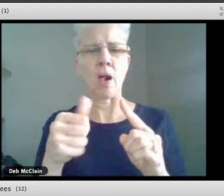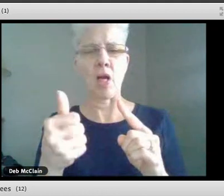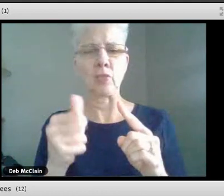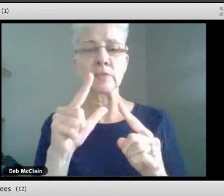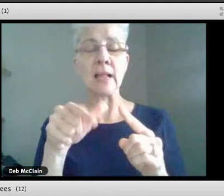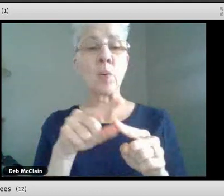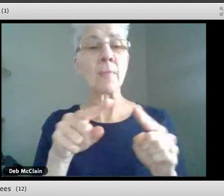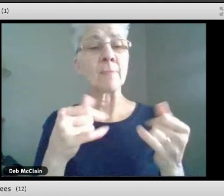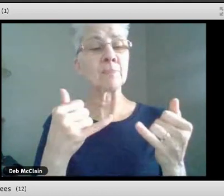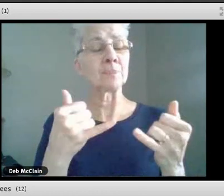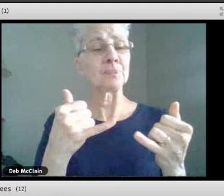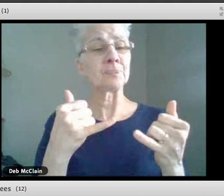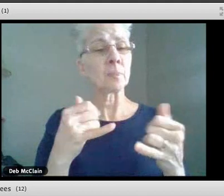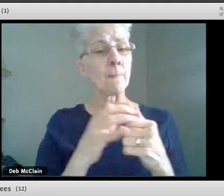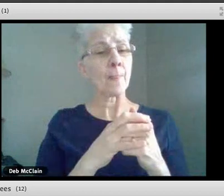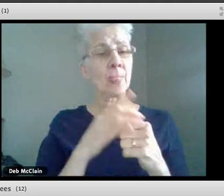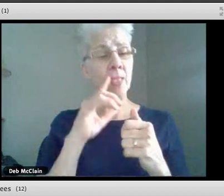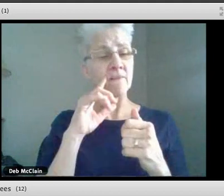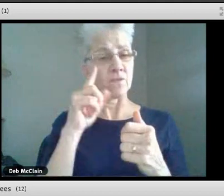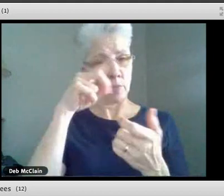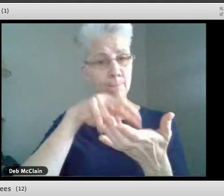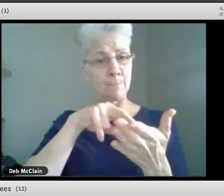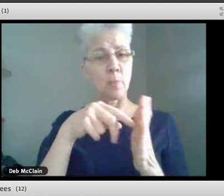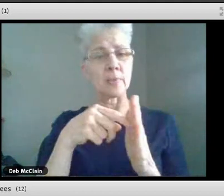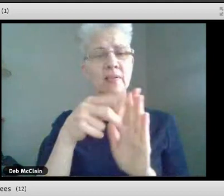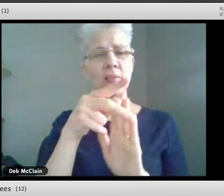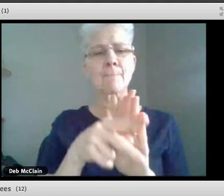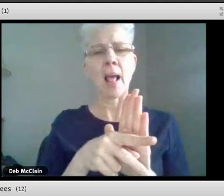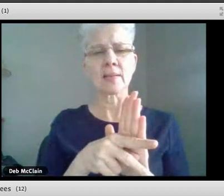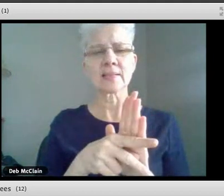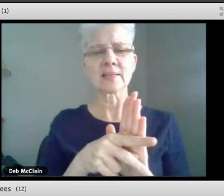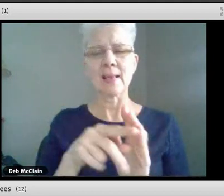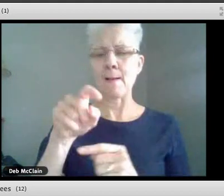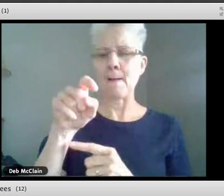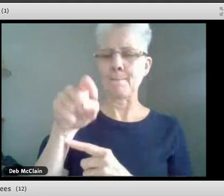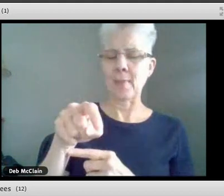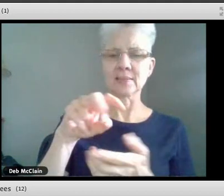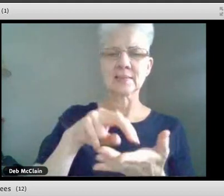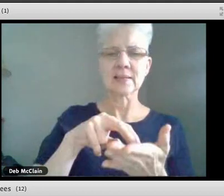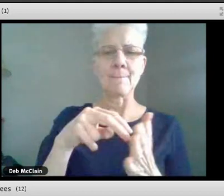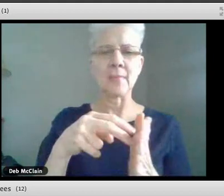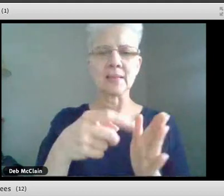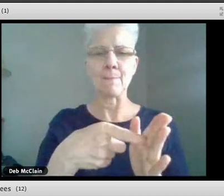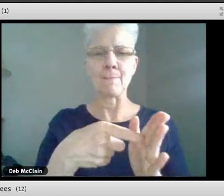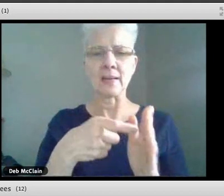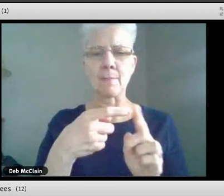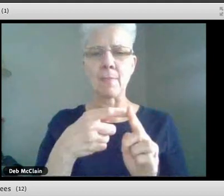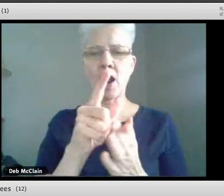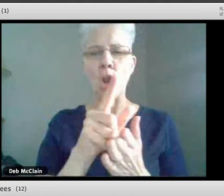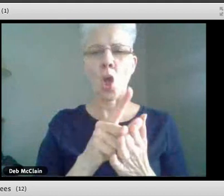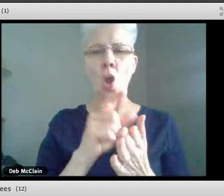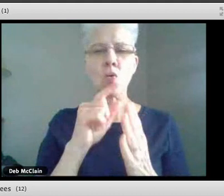And so, for the purposes of this policy, "must" means "mandated by law" or "within ALA's control,"